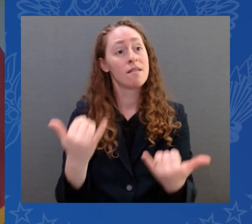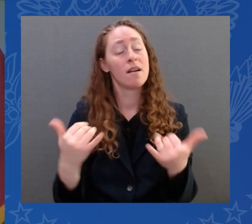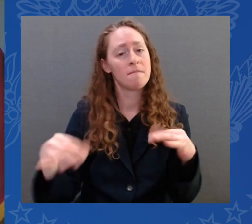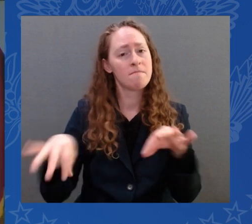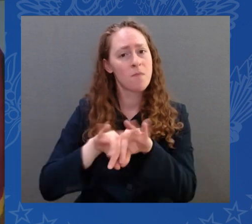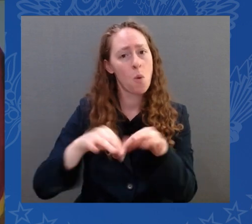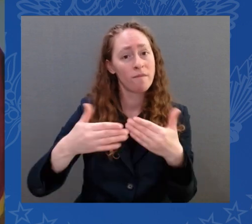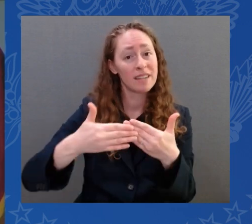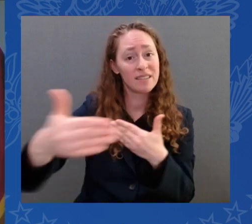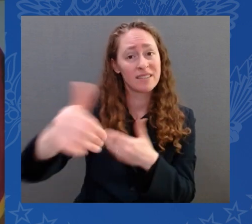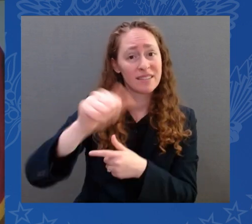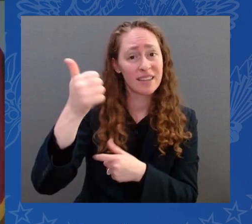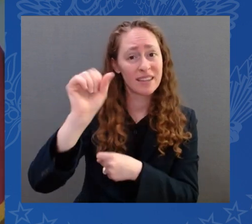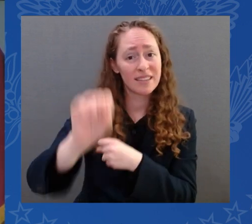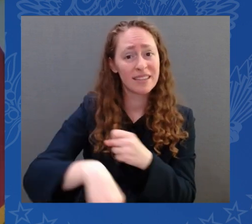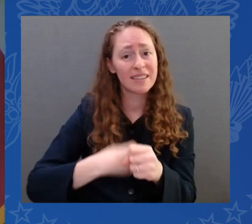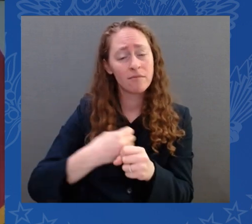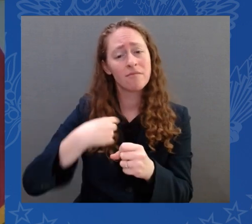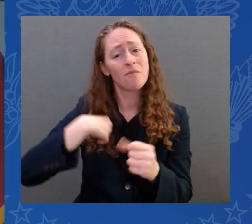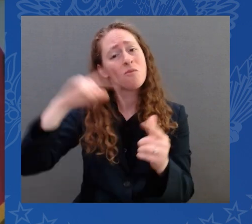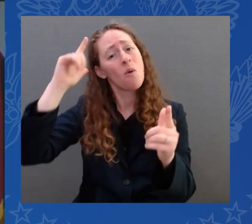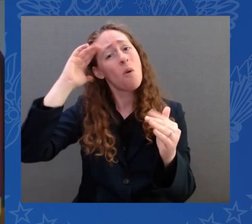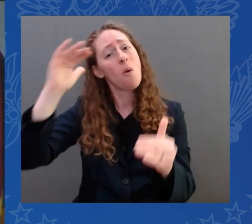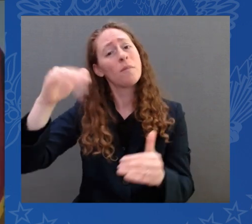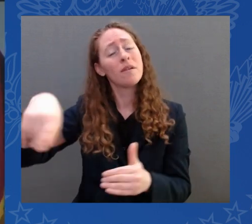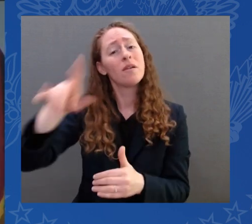close in your hearts as you embark on your commissions.